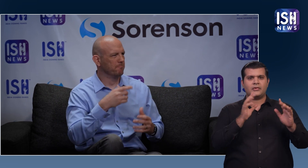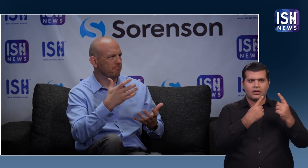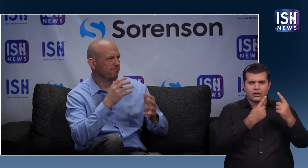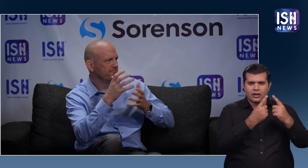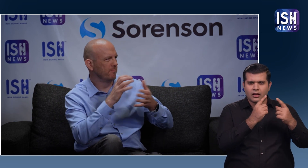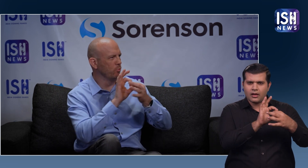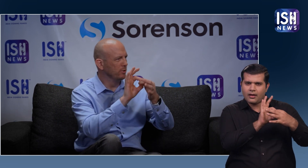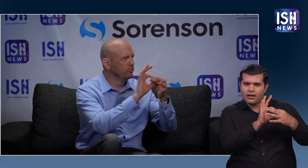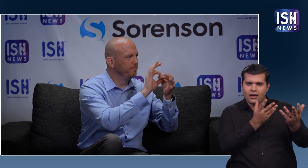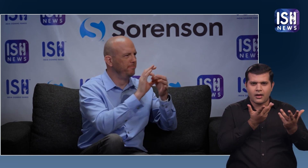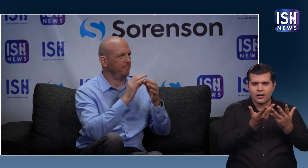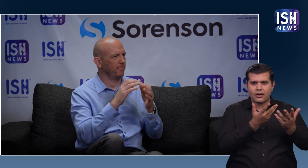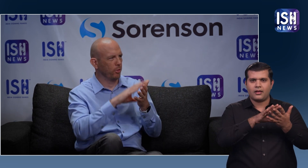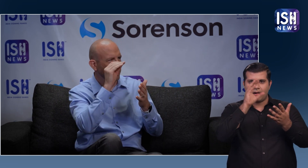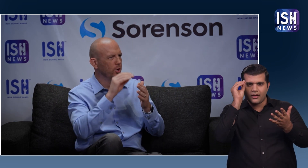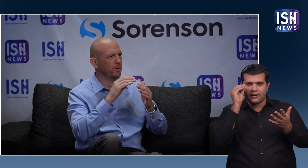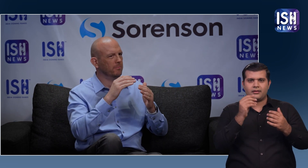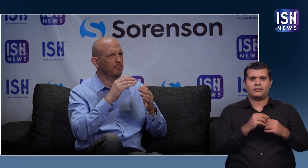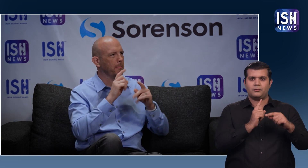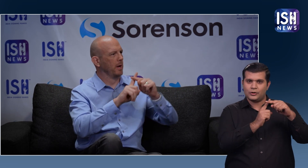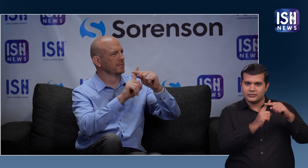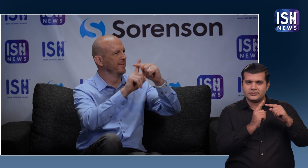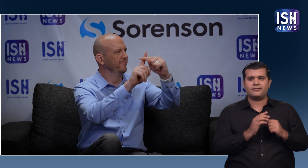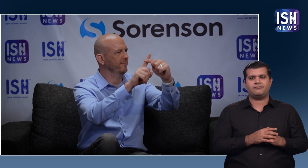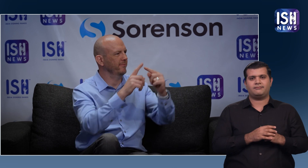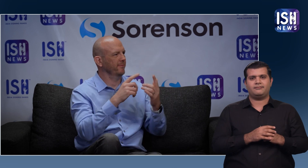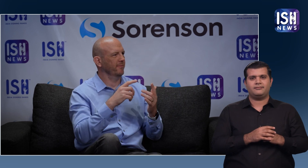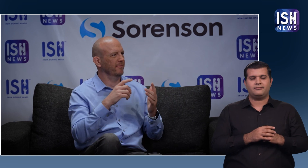I learned coordination and how to be positive.